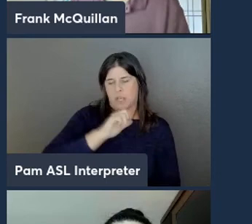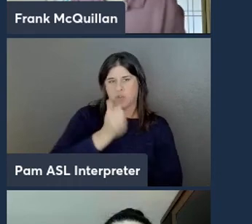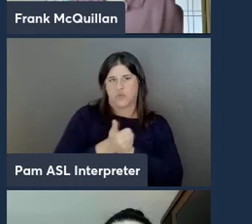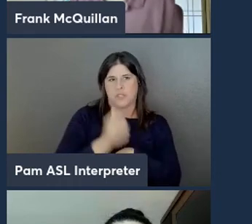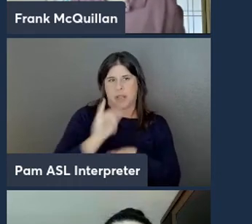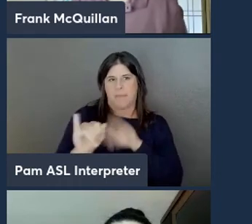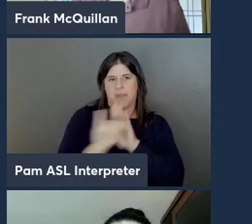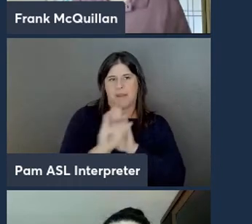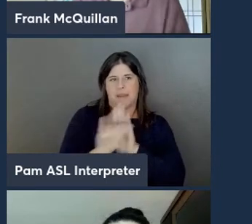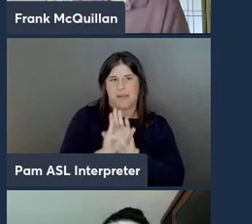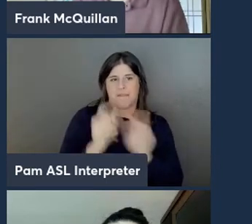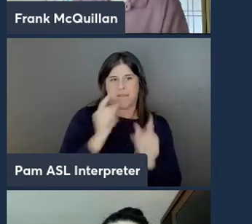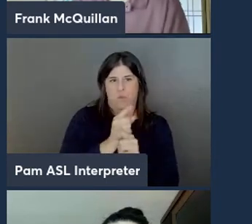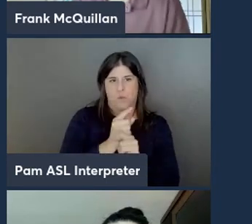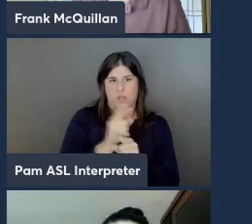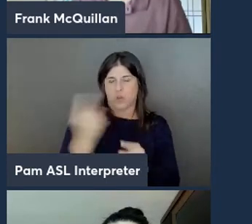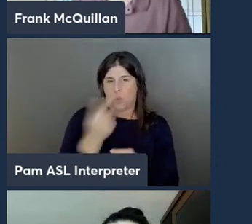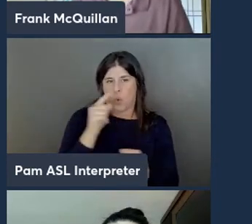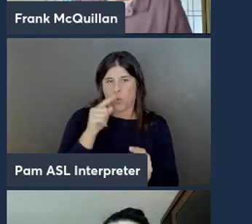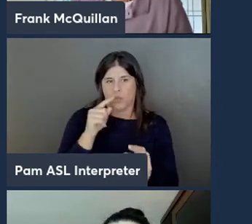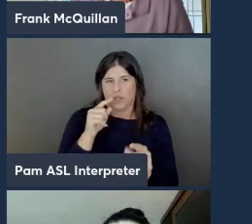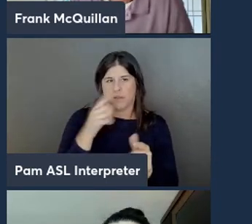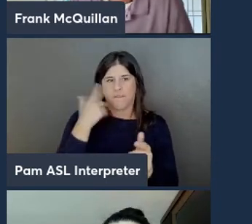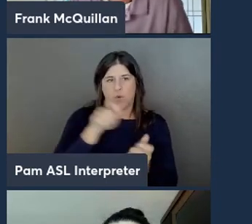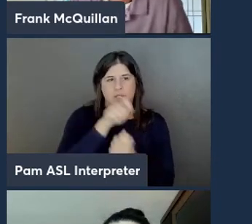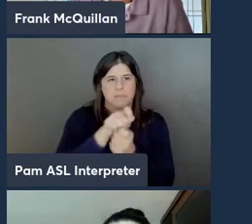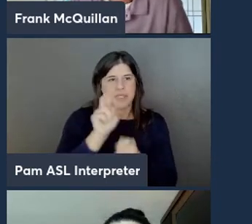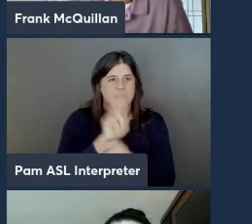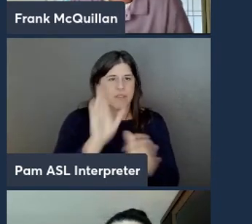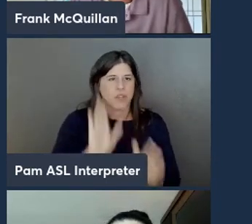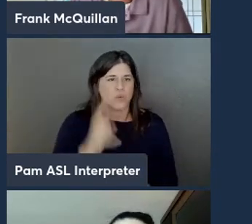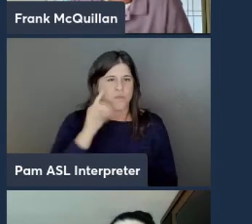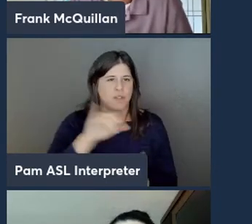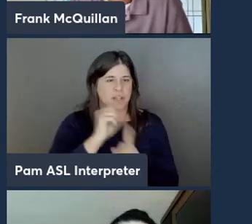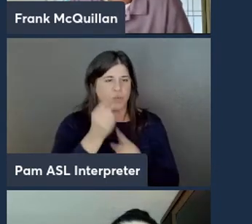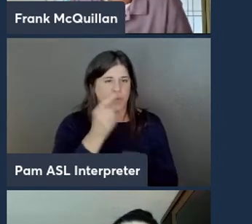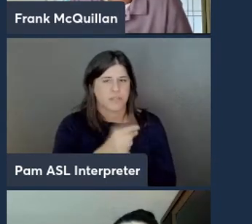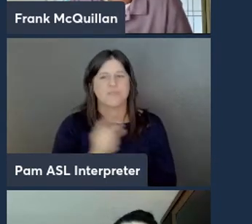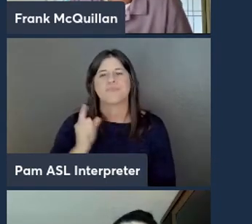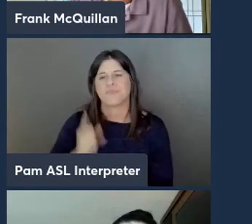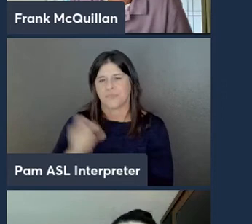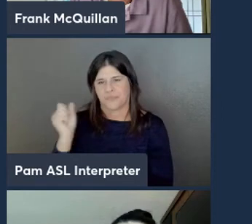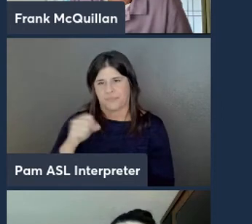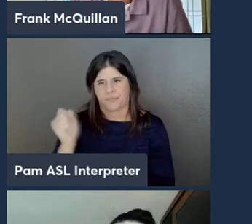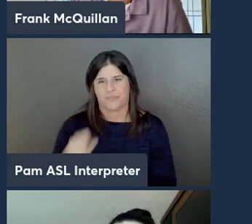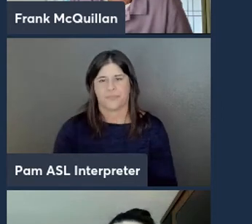So this only applies the specific user in this case. Correct. Okay. Gotcha.